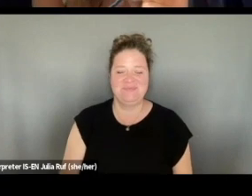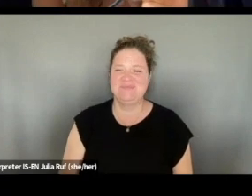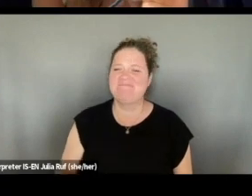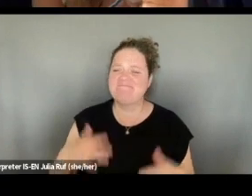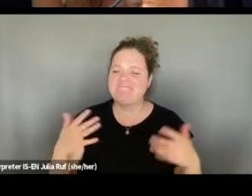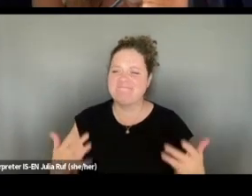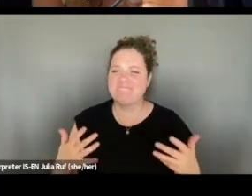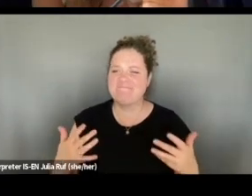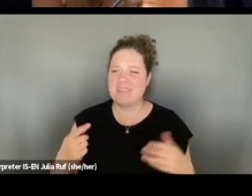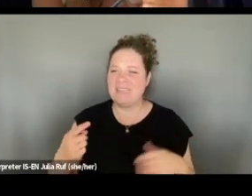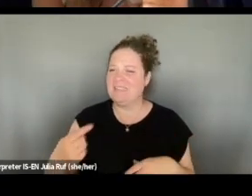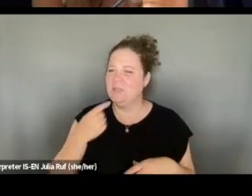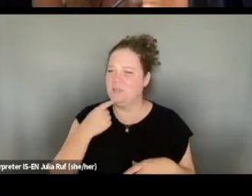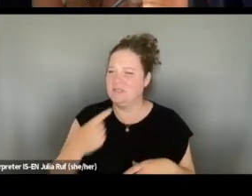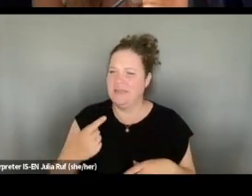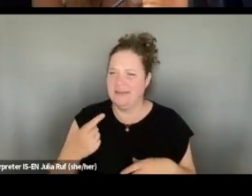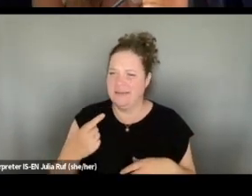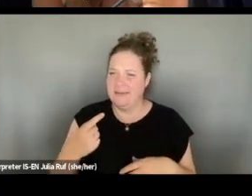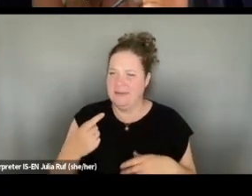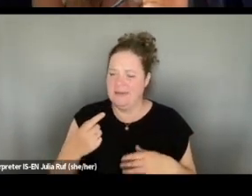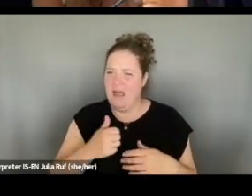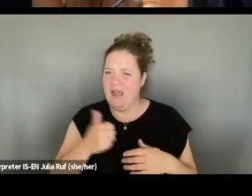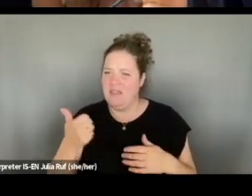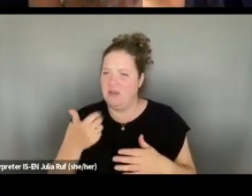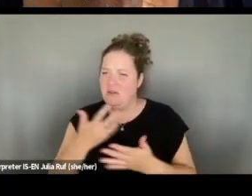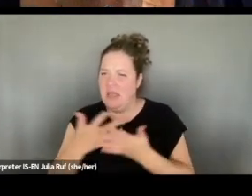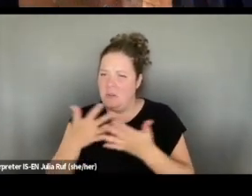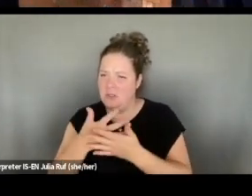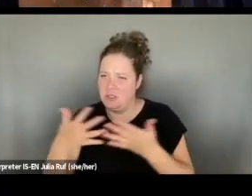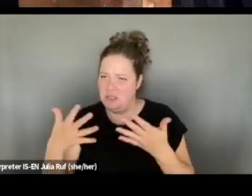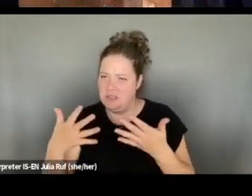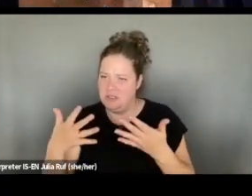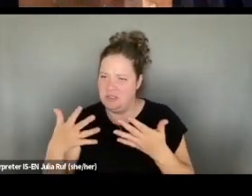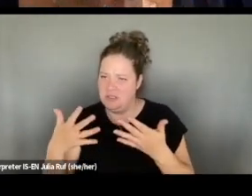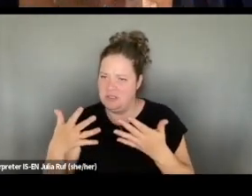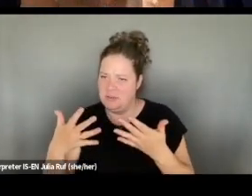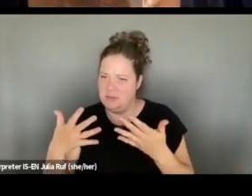In terms of regions and languages, you've mentioned about including other